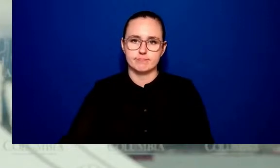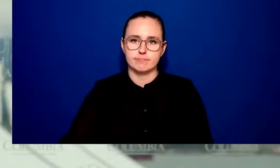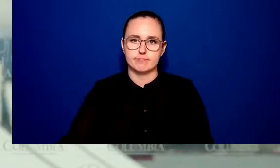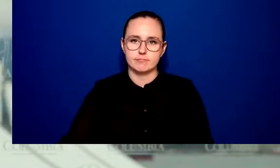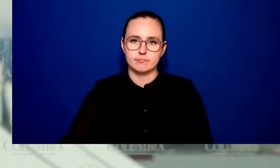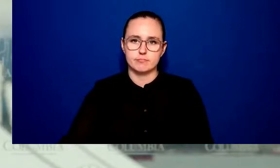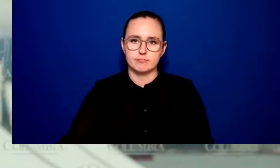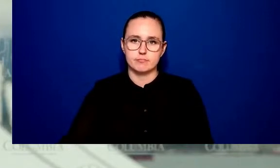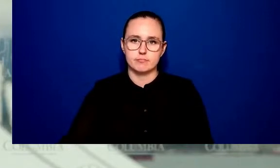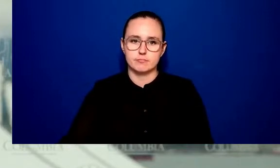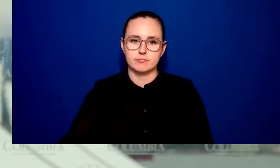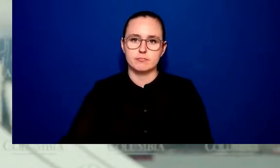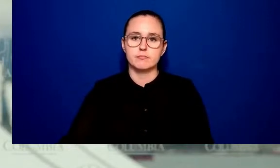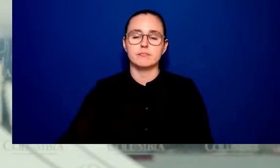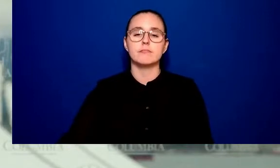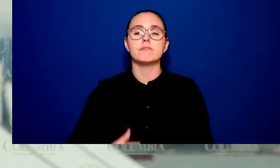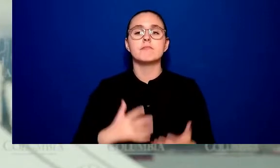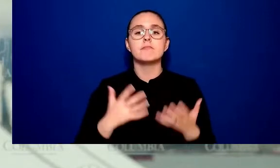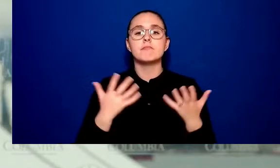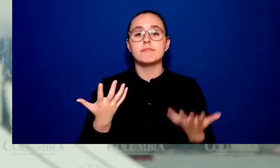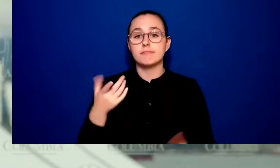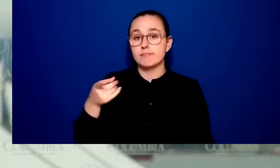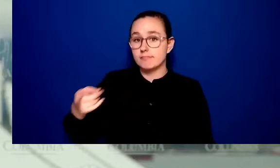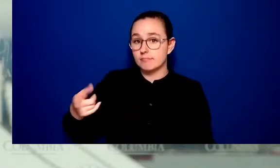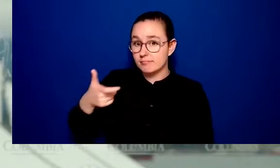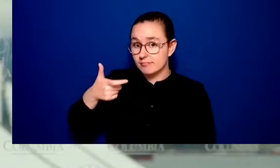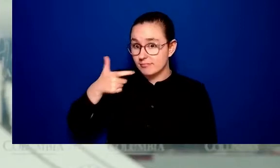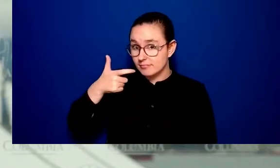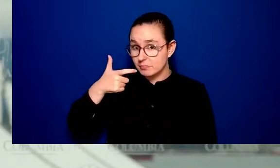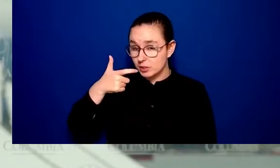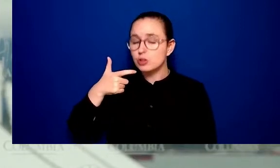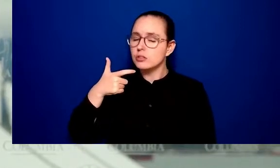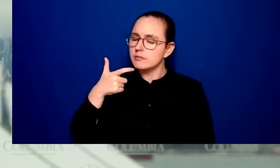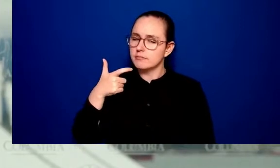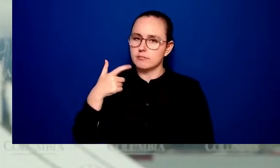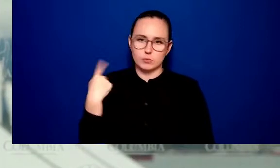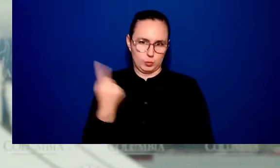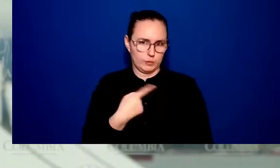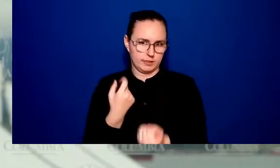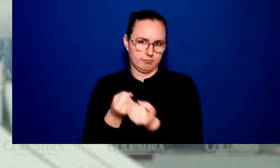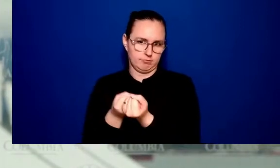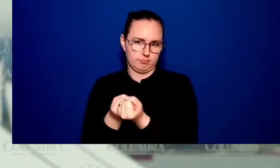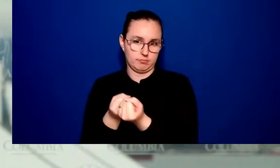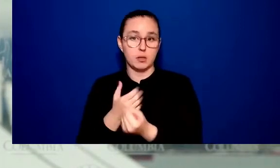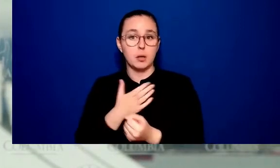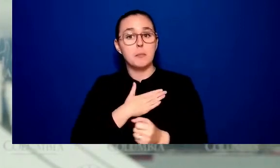bet this patch level by the adding of those resources and. Is my intention and SAR